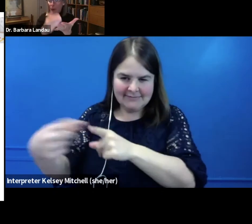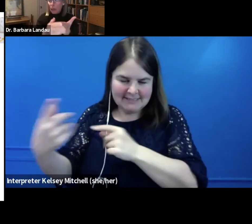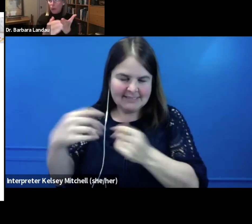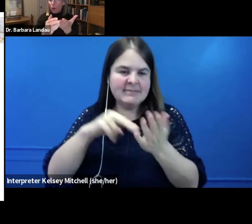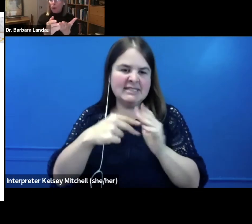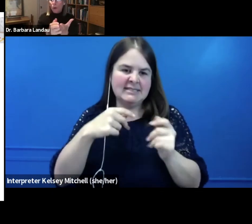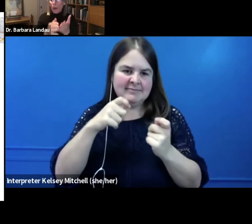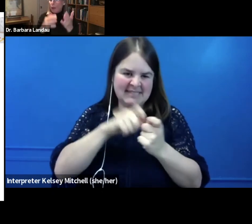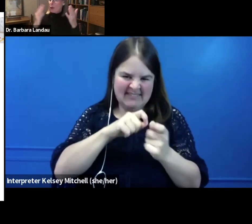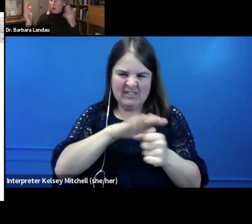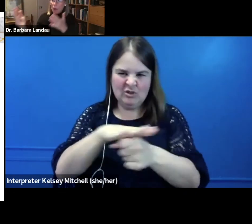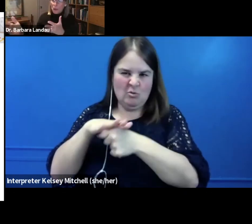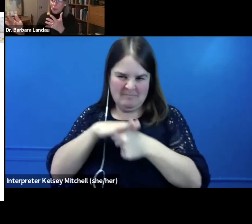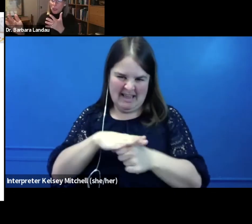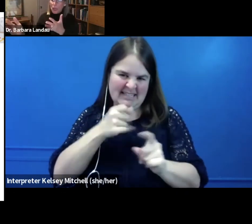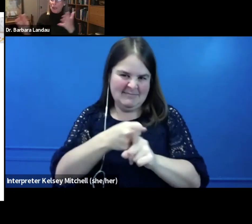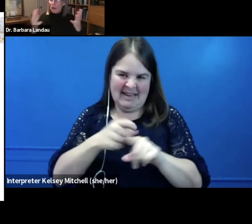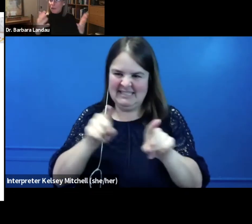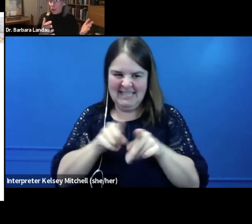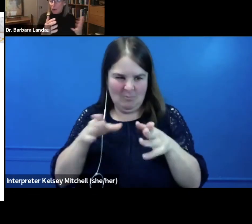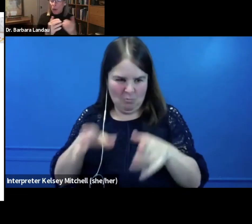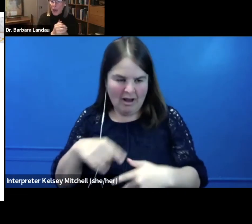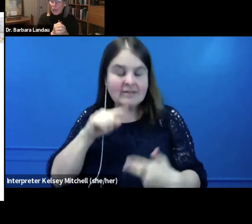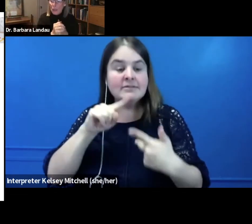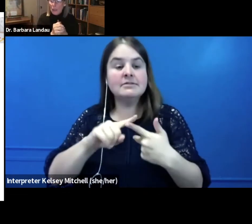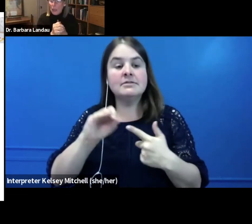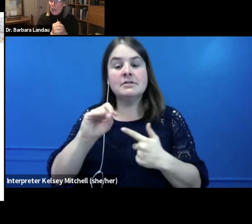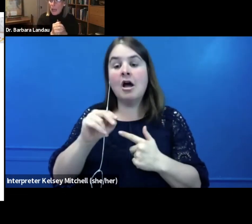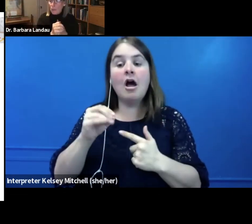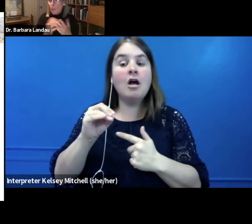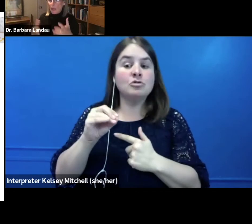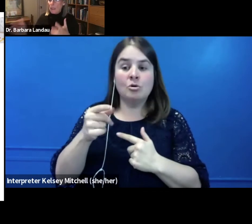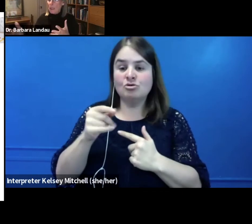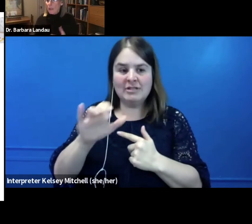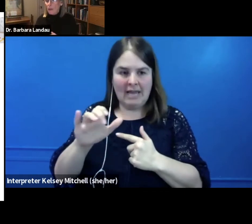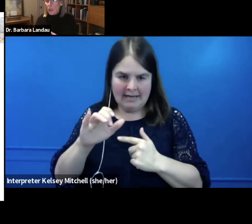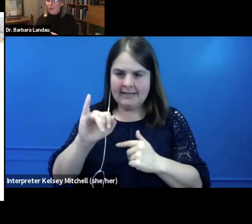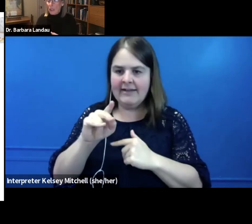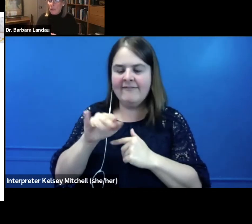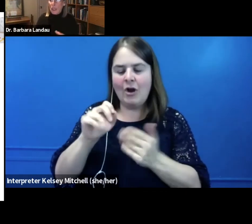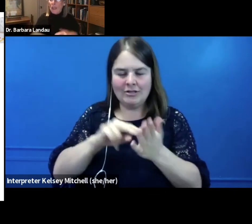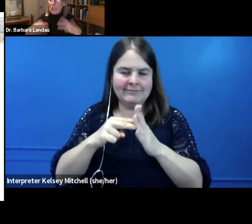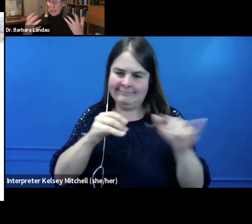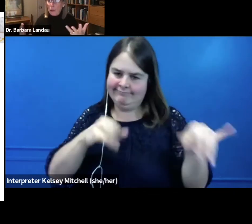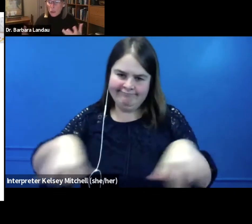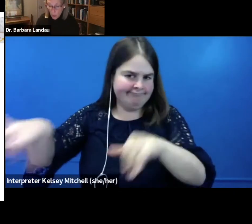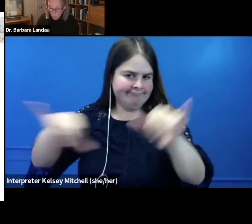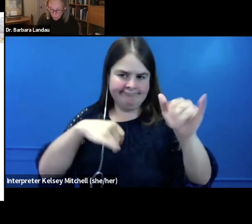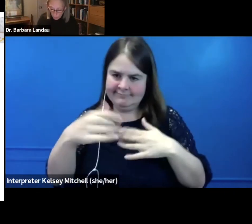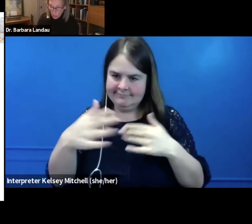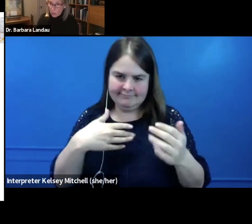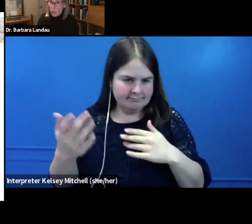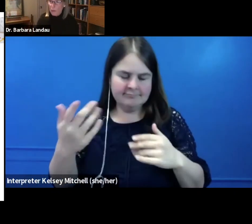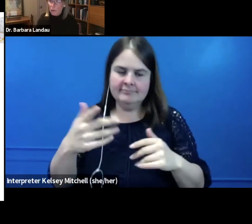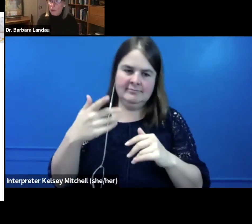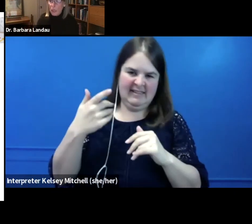in order whether you're under a genetic deficit or not and robustness under deficit they still